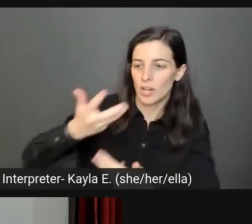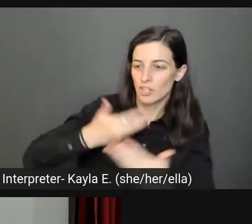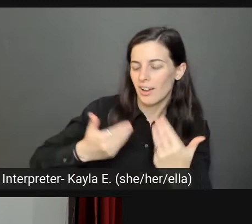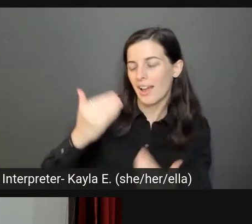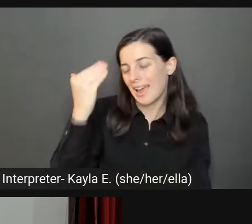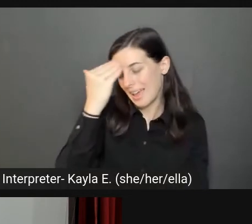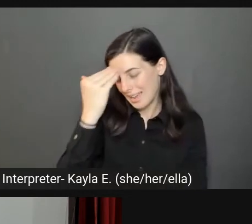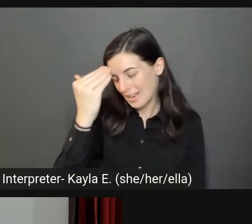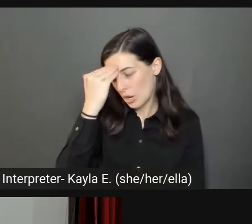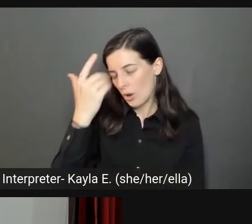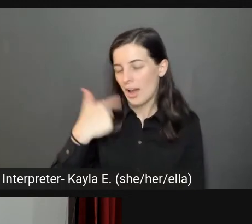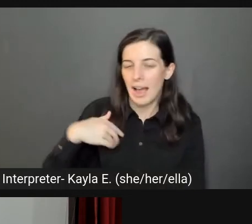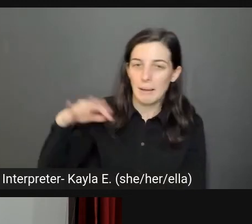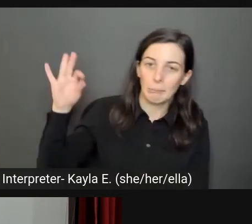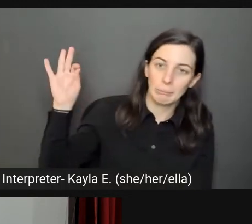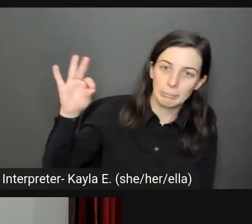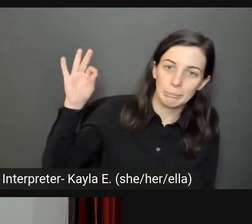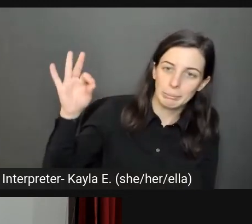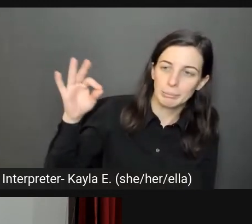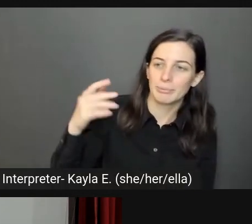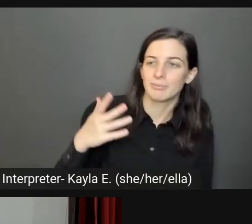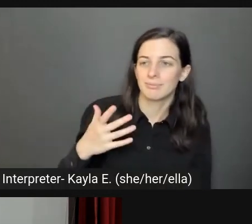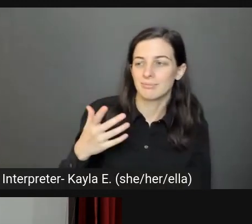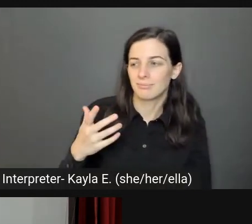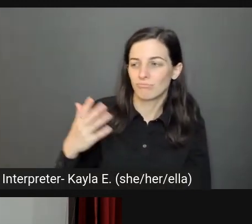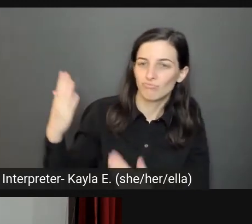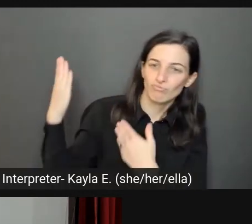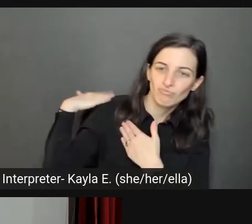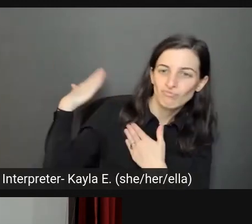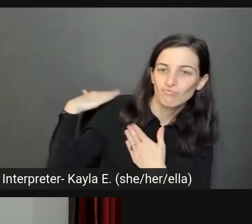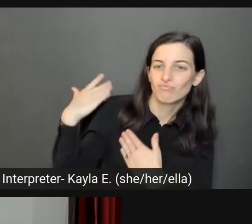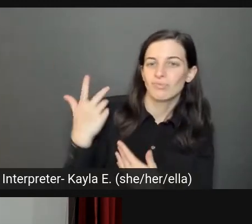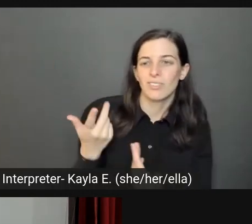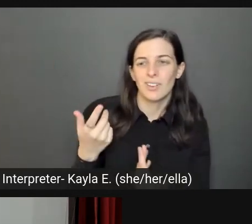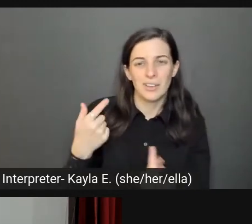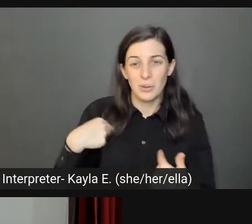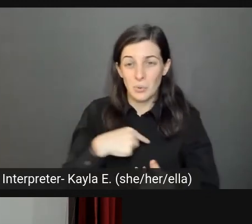and I'm tooting my own horn, because we don't have such a thing. We're creating it.